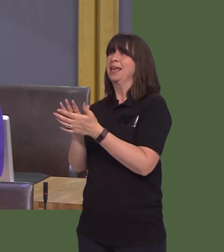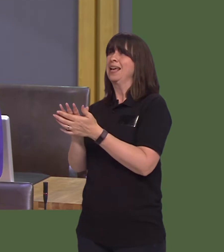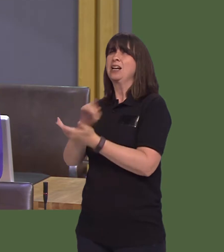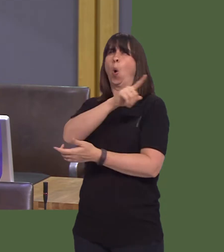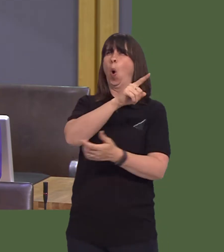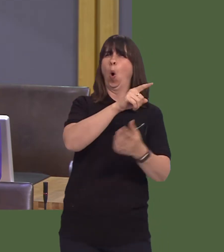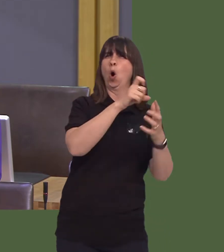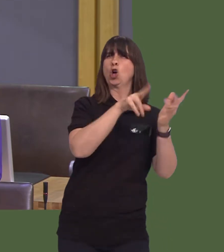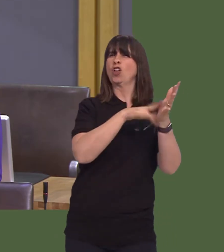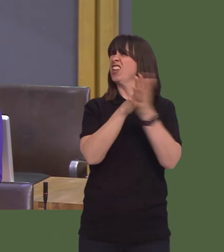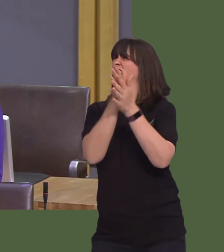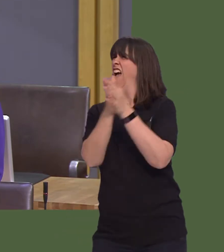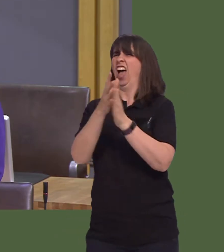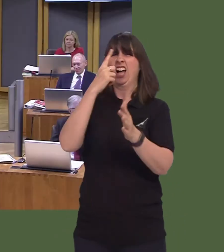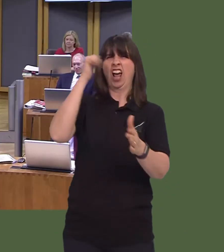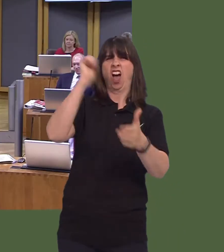to the Tories on a plate.